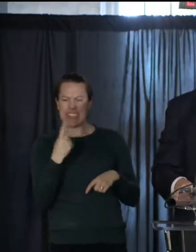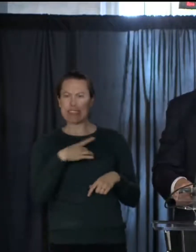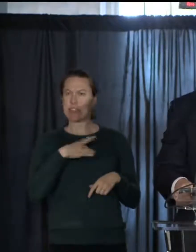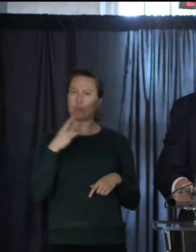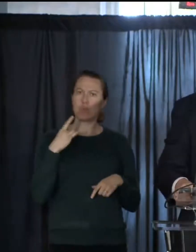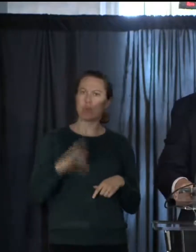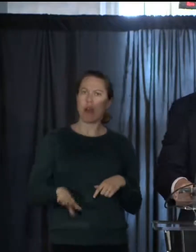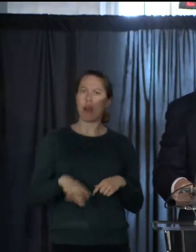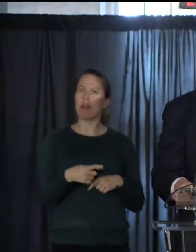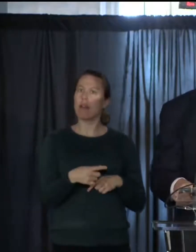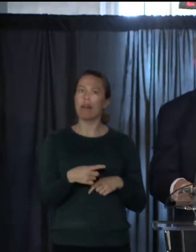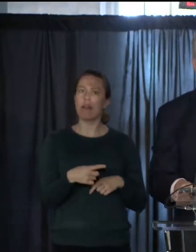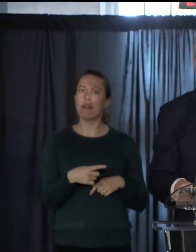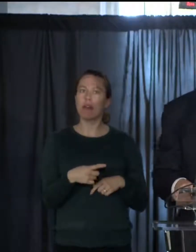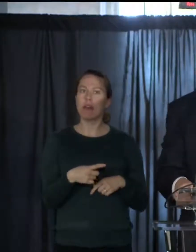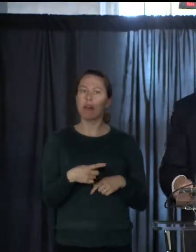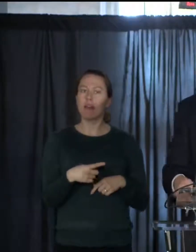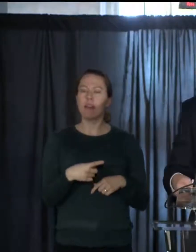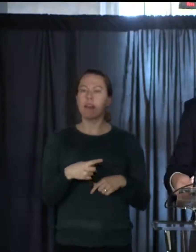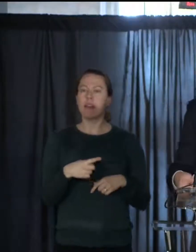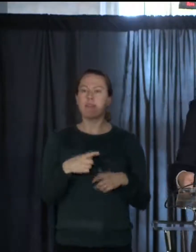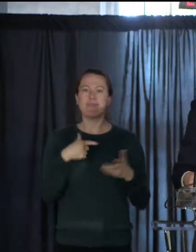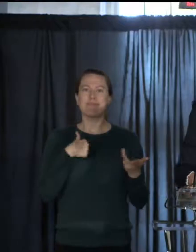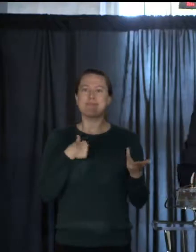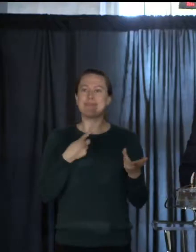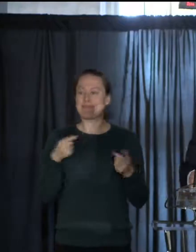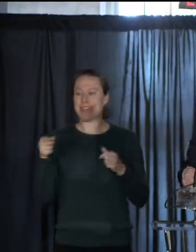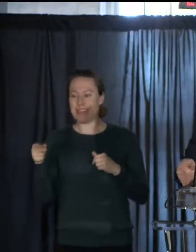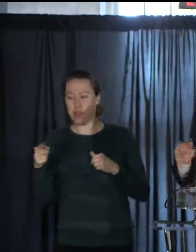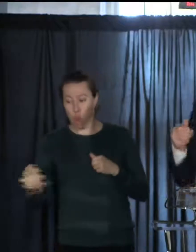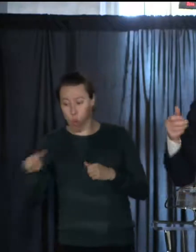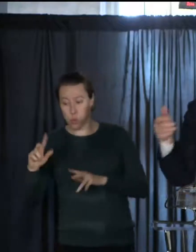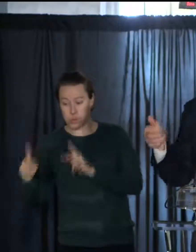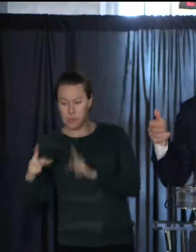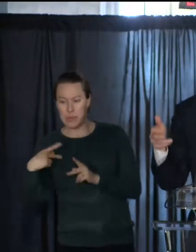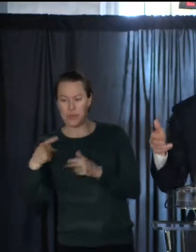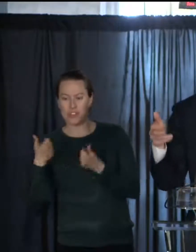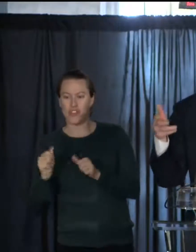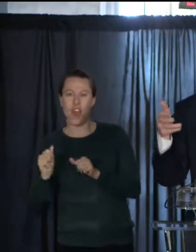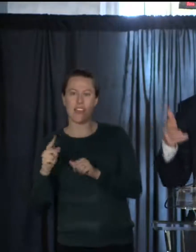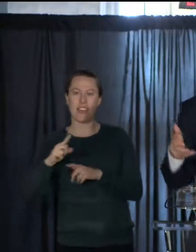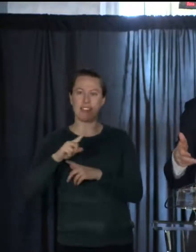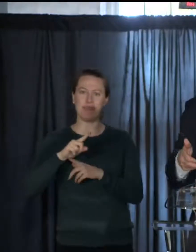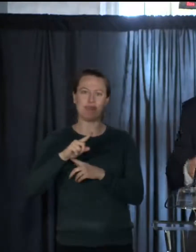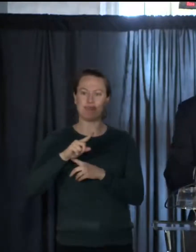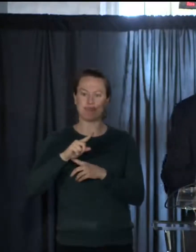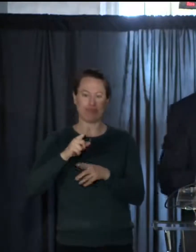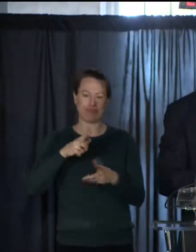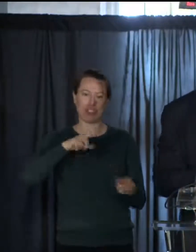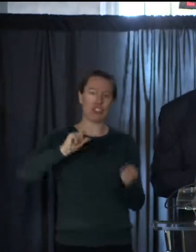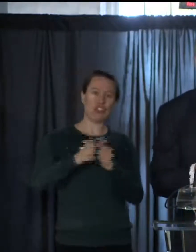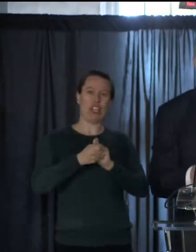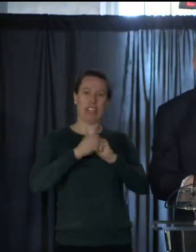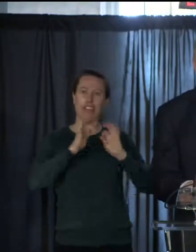THEY ARE THERE TO TRY TO OVERTURN IT. SINCE BEGINNING OF THIS SESSION OF CONGRESS, JUST SINCE EARLY